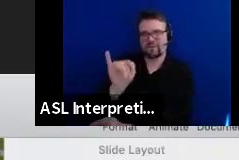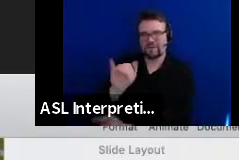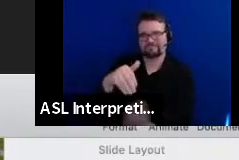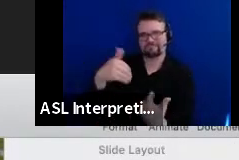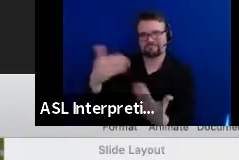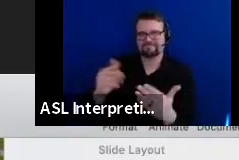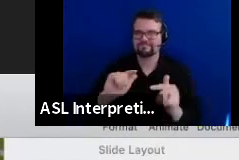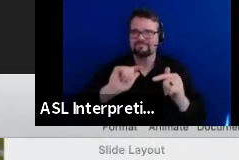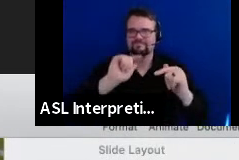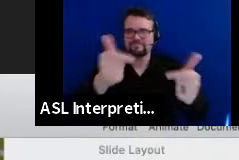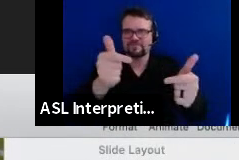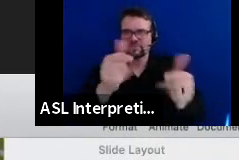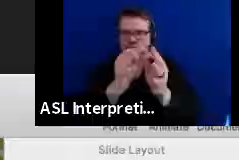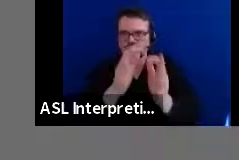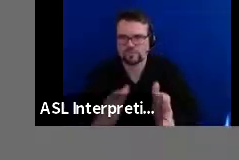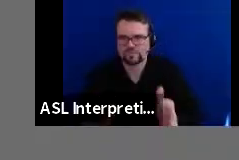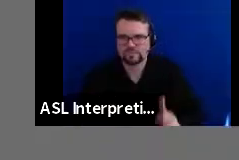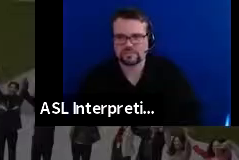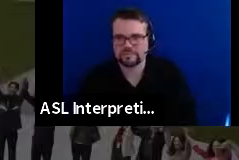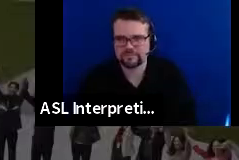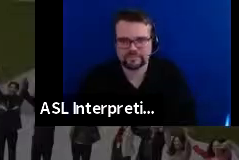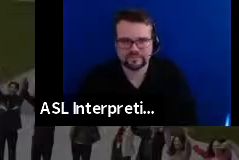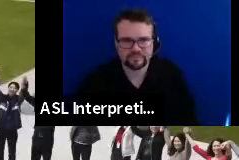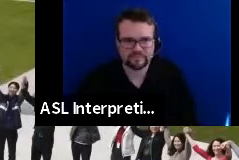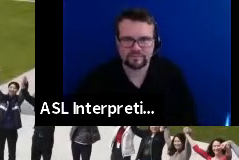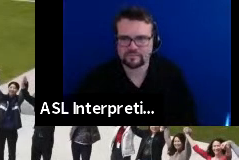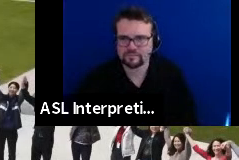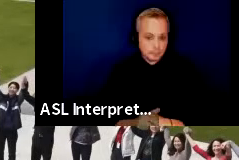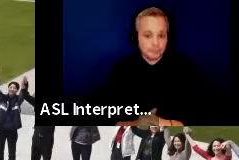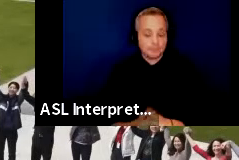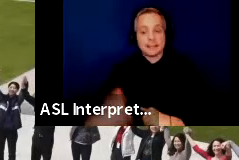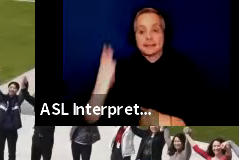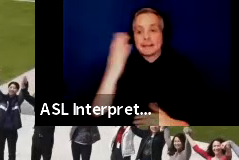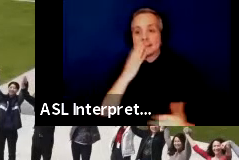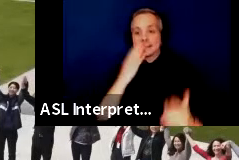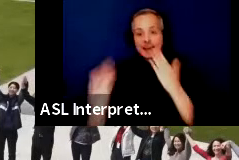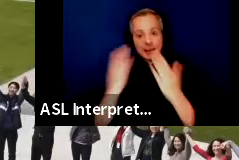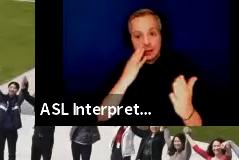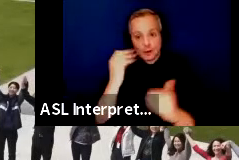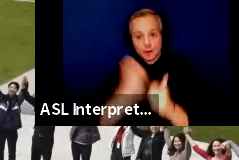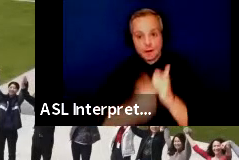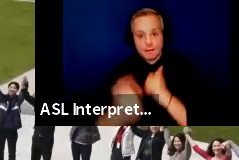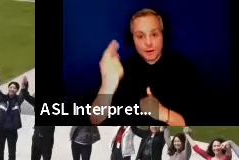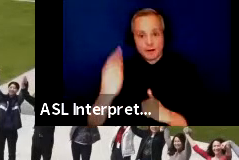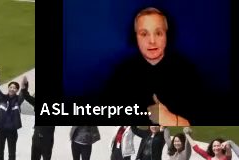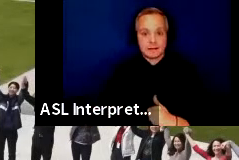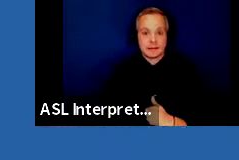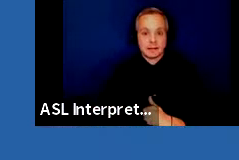TERI. >> THANK YOU SO MUCH, JILL.